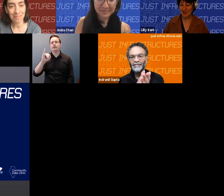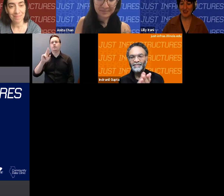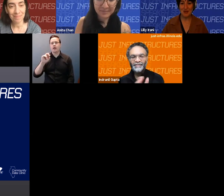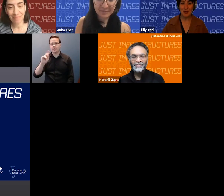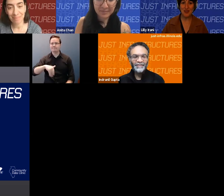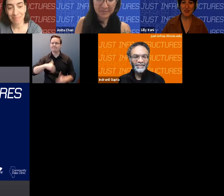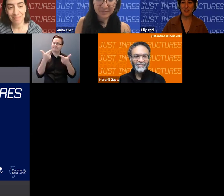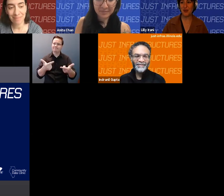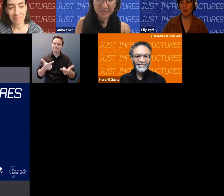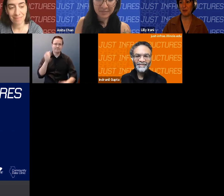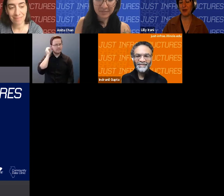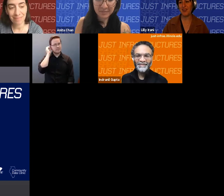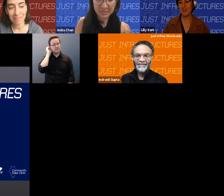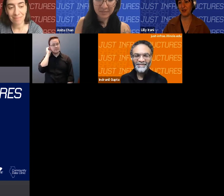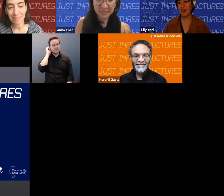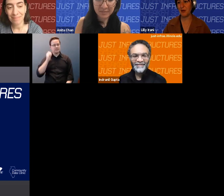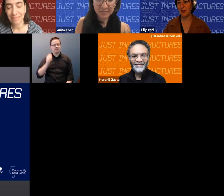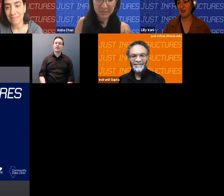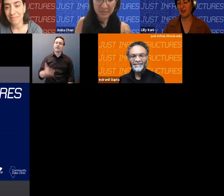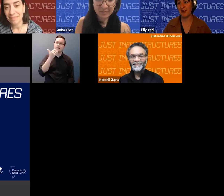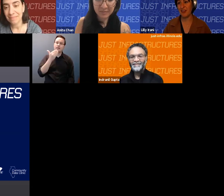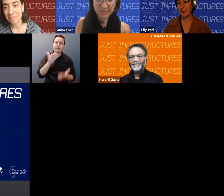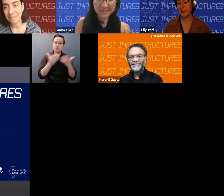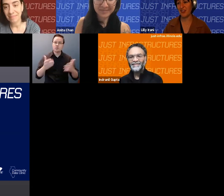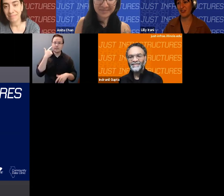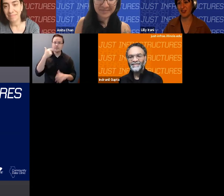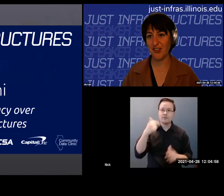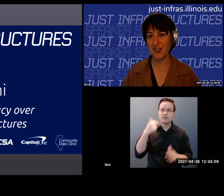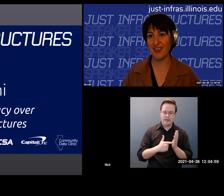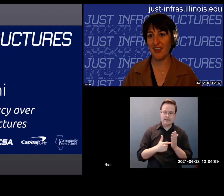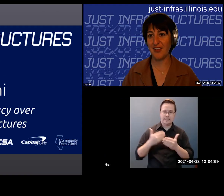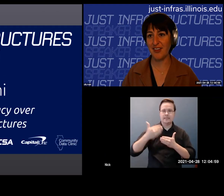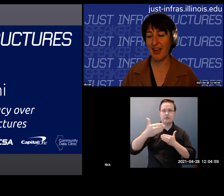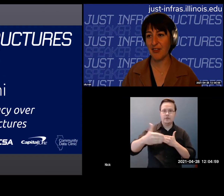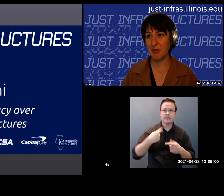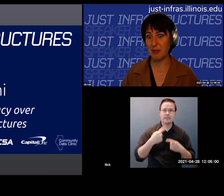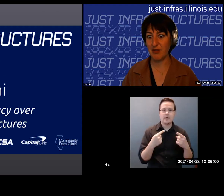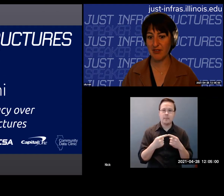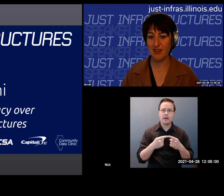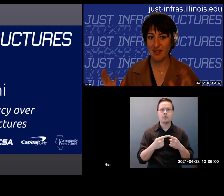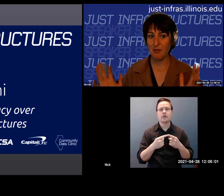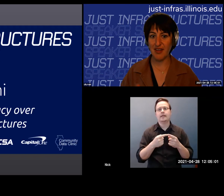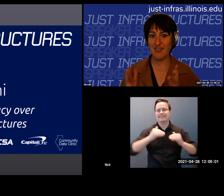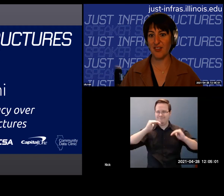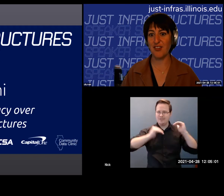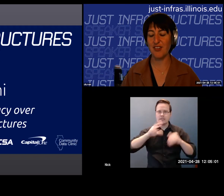Well, thank you so much for putting this incredible series unjust infrastructures together and gathering people to pay attention to